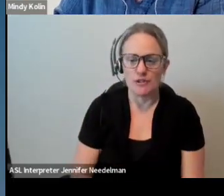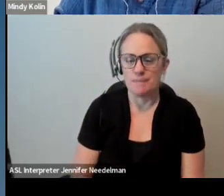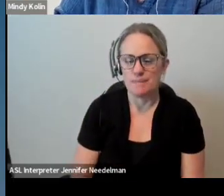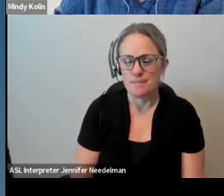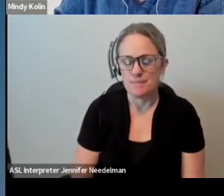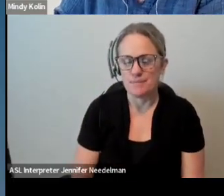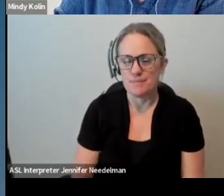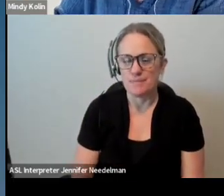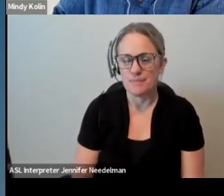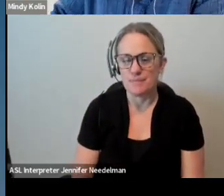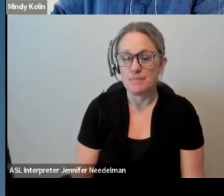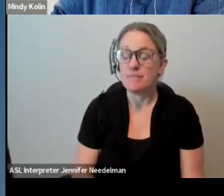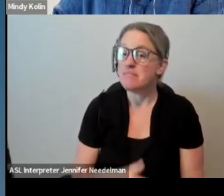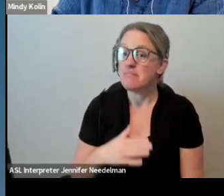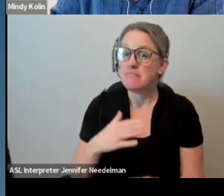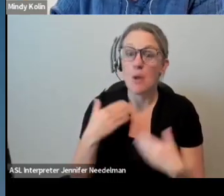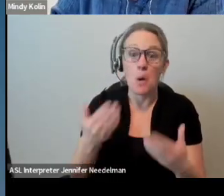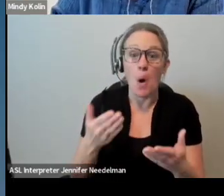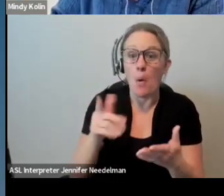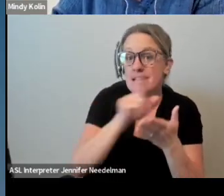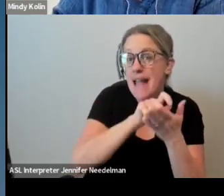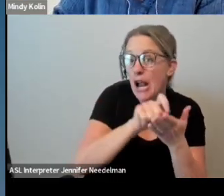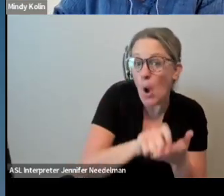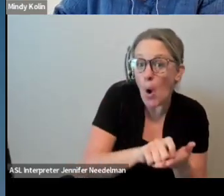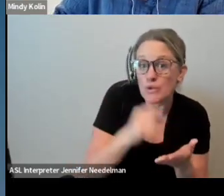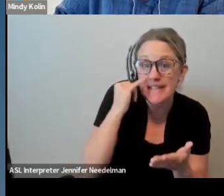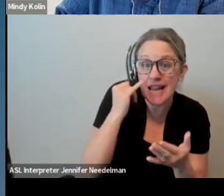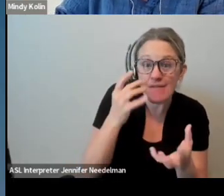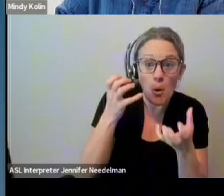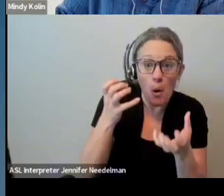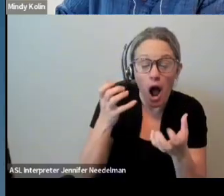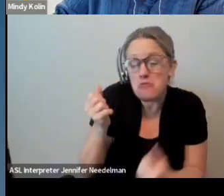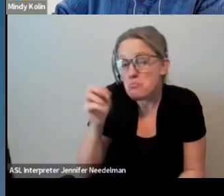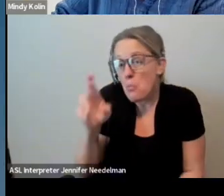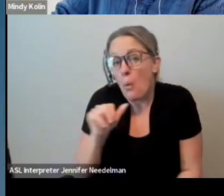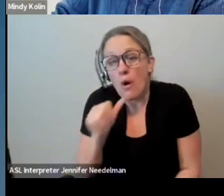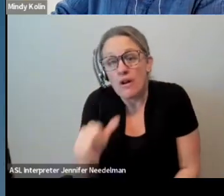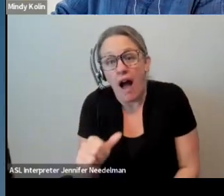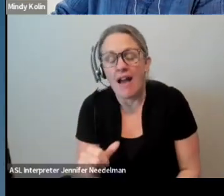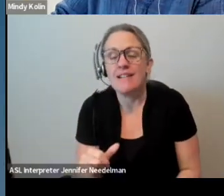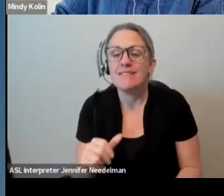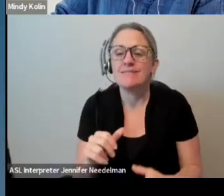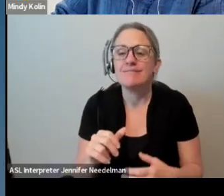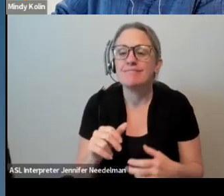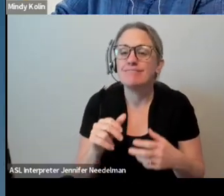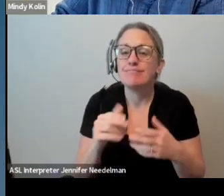We invite you to take notes or not to take notes. Quiet listening counts too. So if you like to just sit back